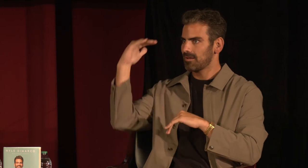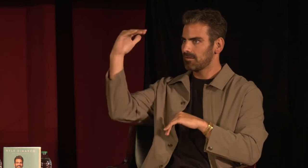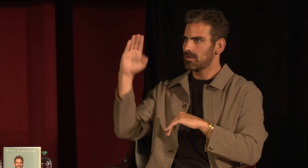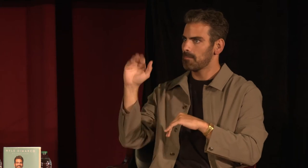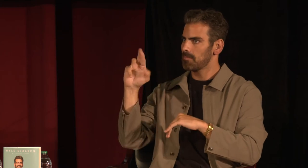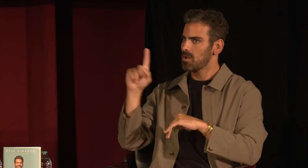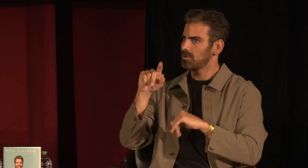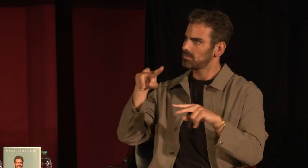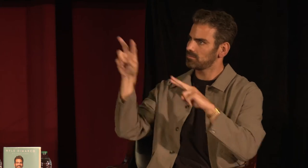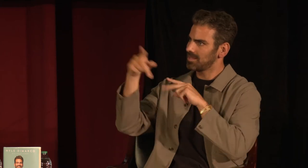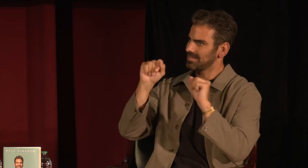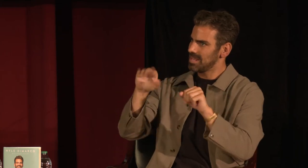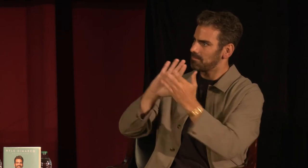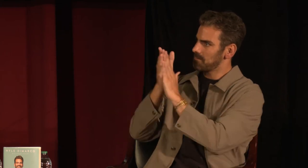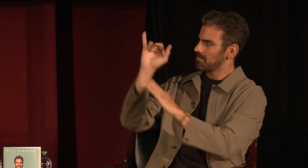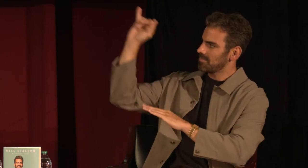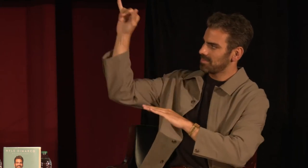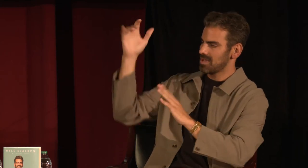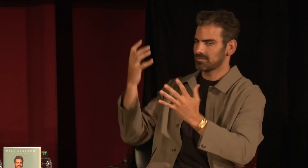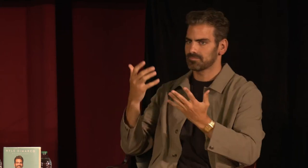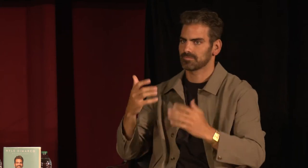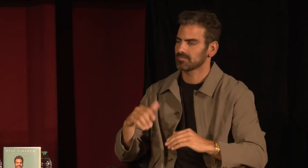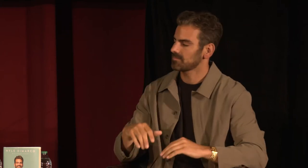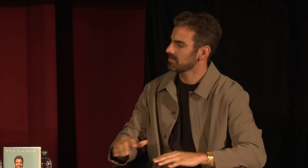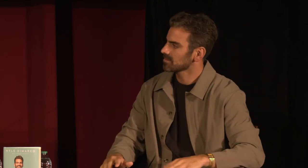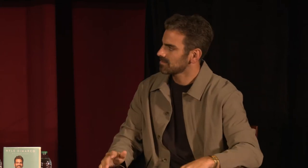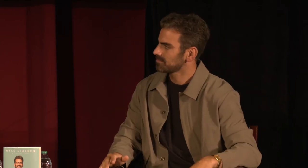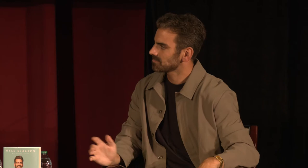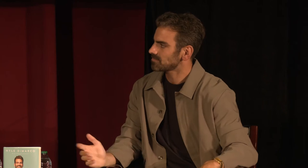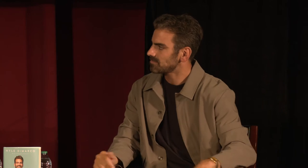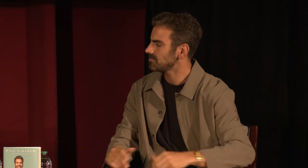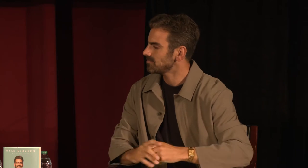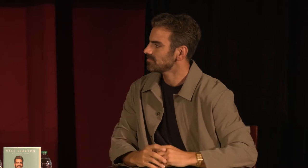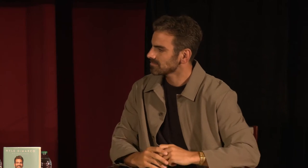able to provide that that added layer, right. I want to be able to be aspirational to those kids.